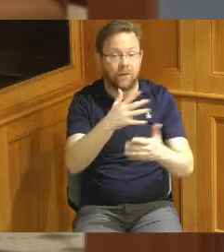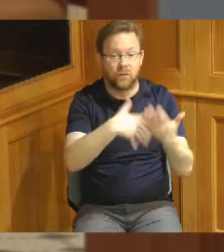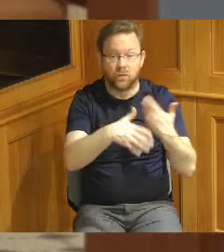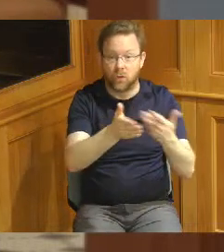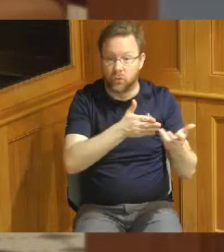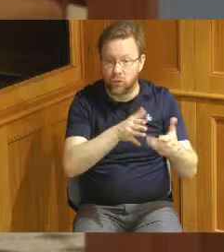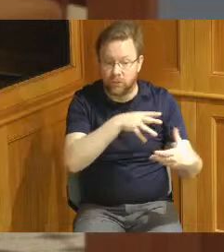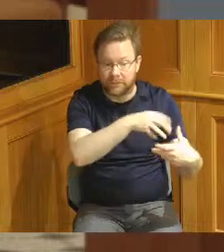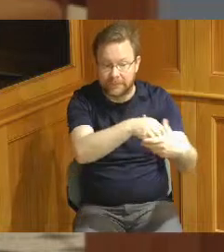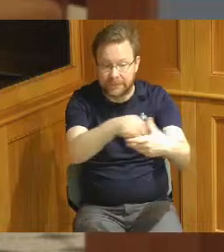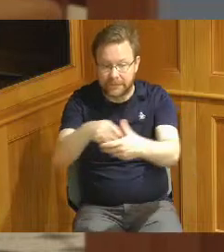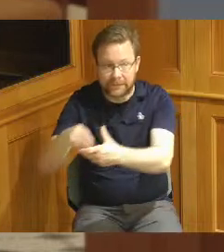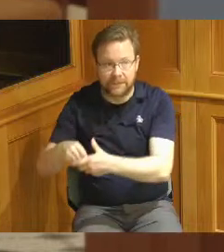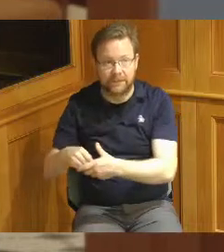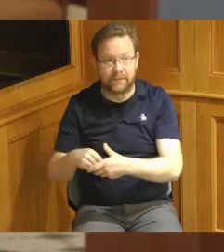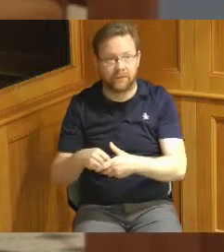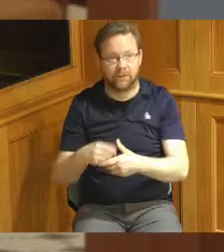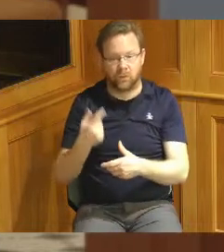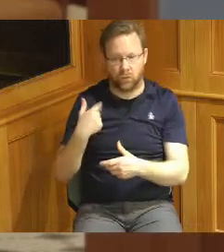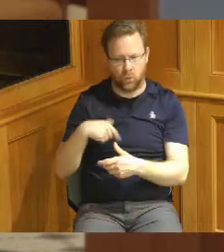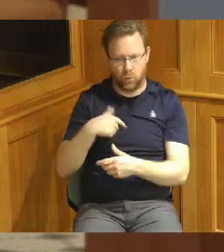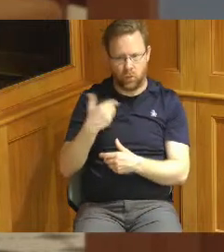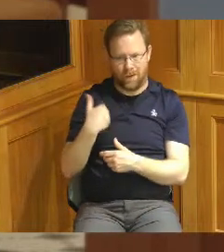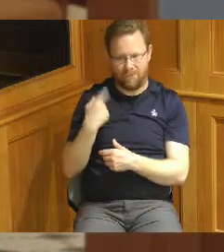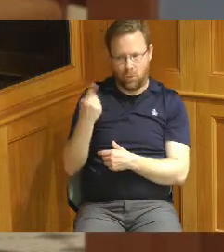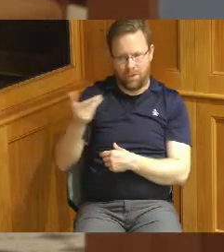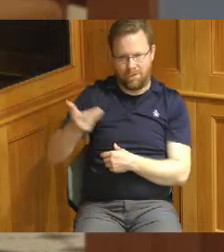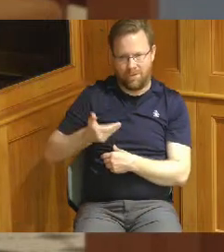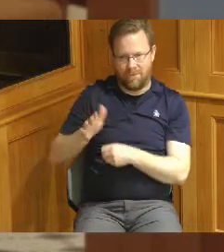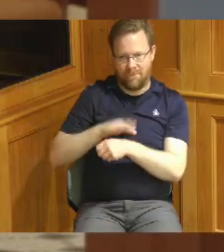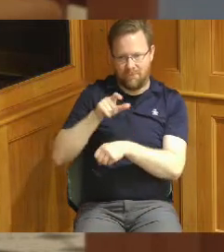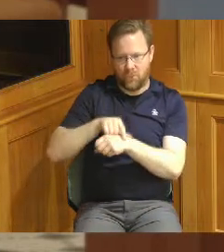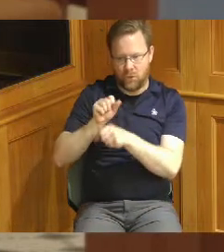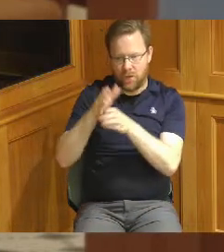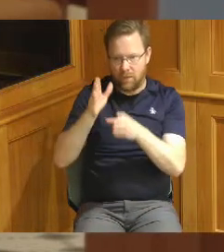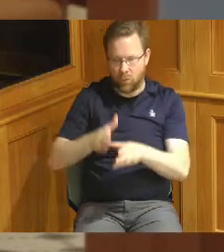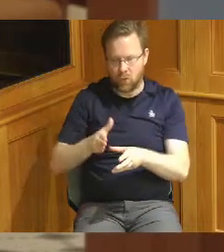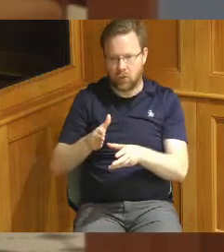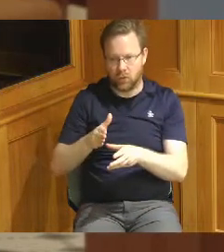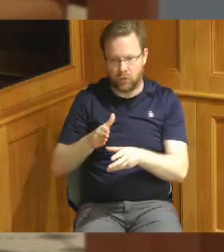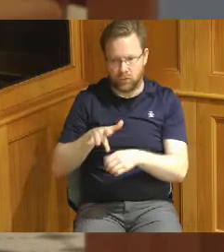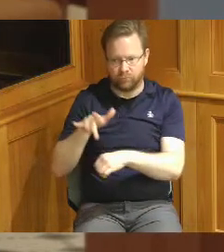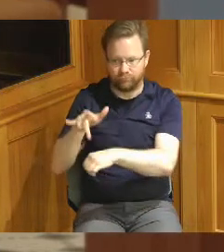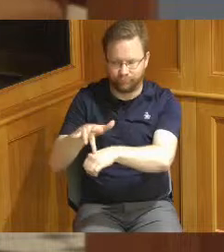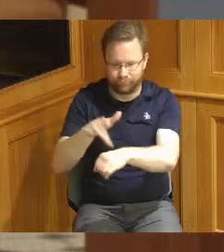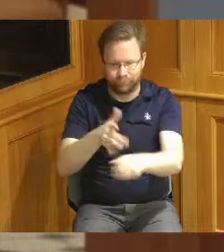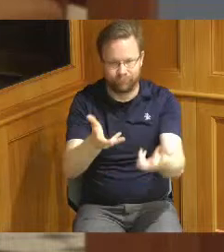have item number 12 is the resolution accepting and authorizing the execution of a contract